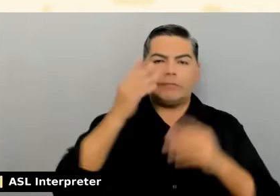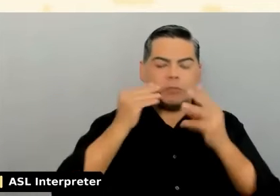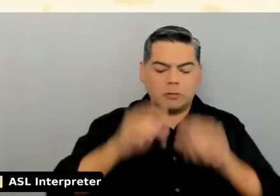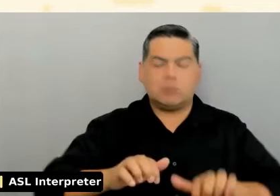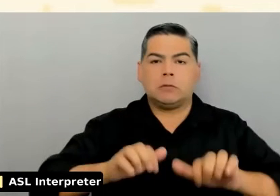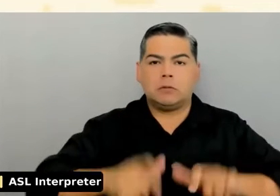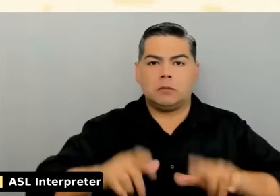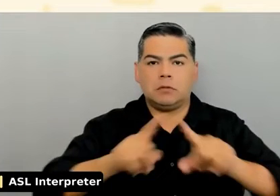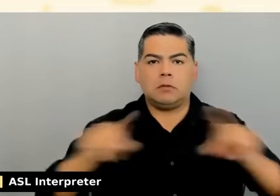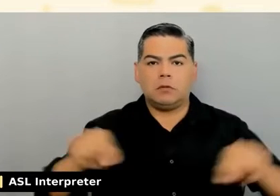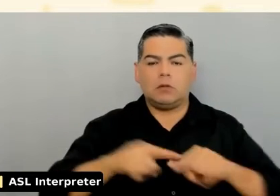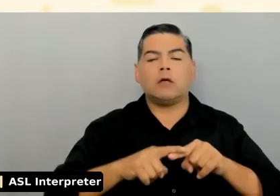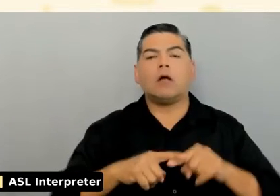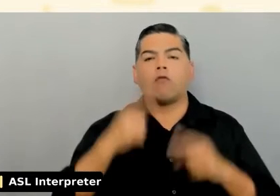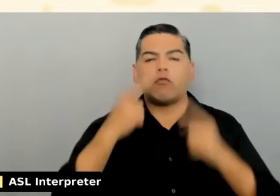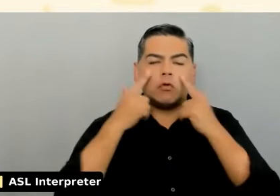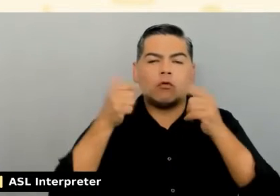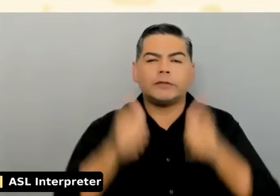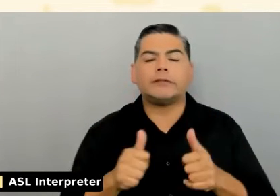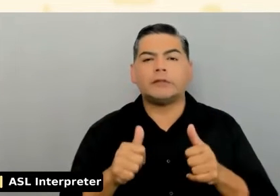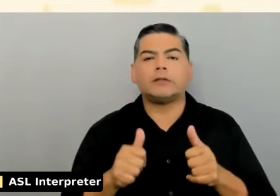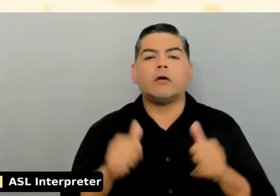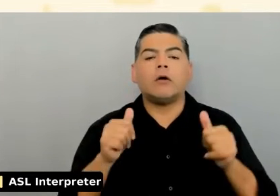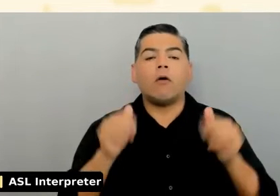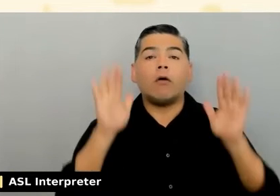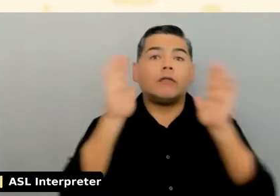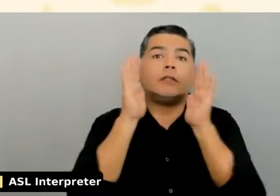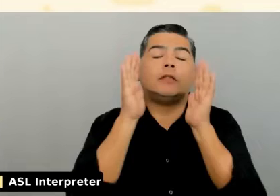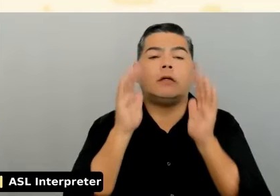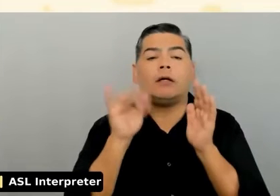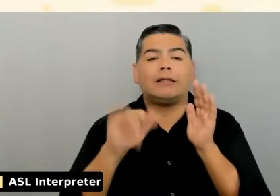and low vision users who are using a keyboard is very, very poor.